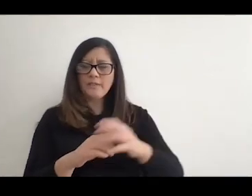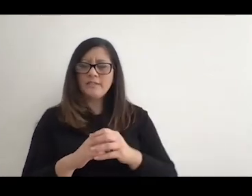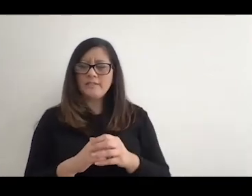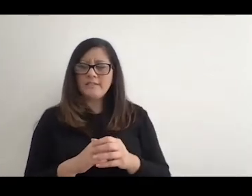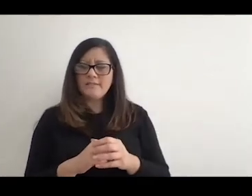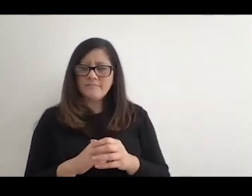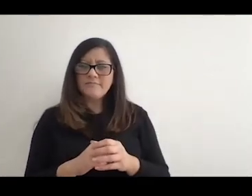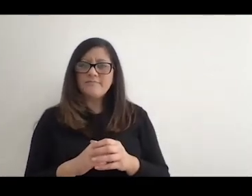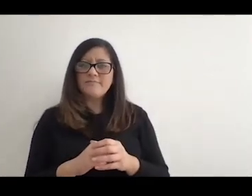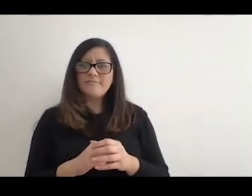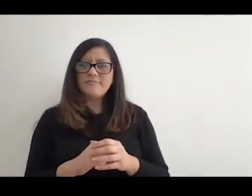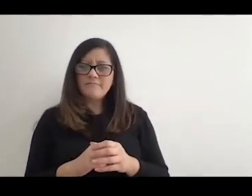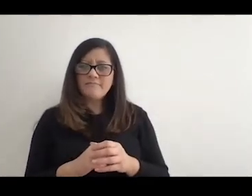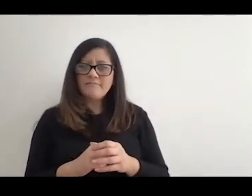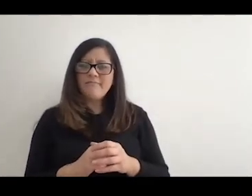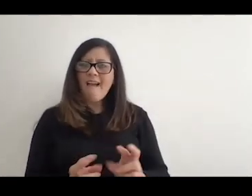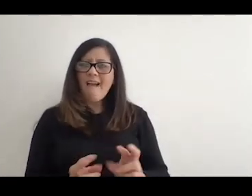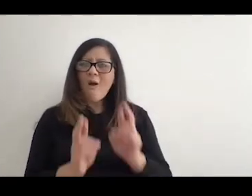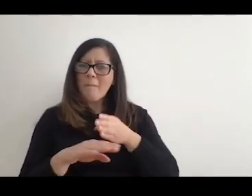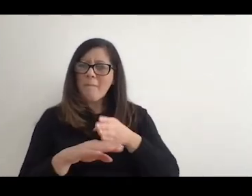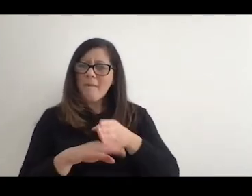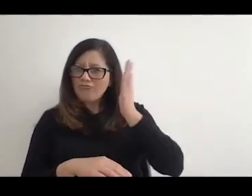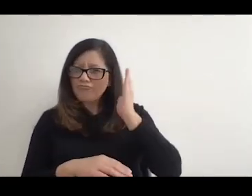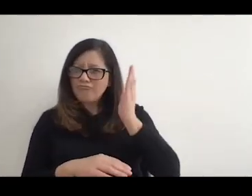I would reconsider this word. How does it make you feel?